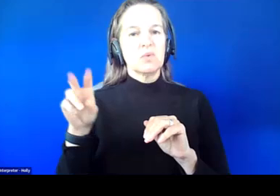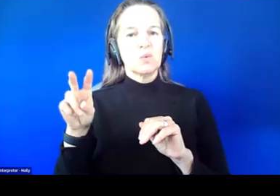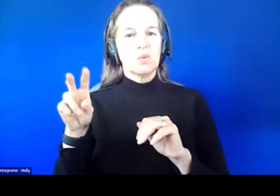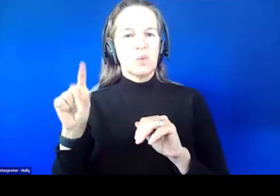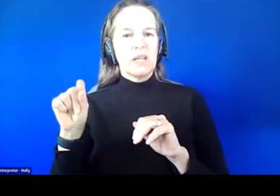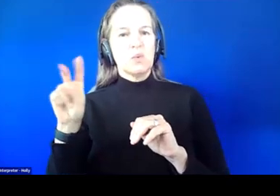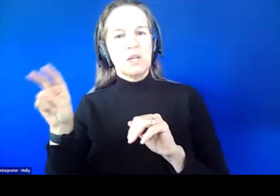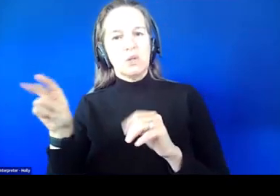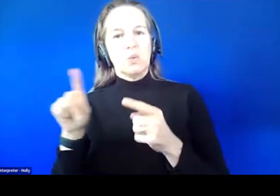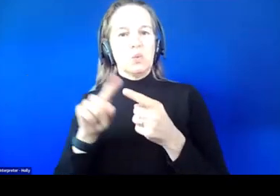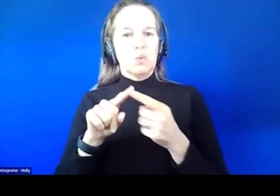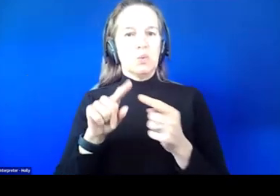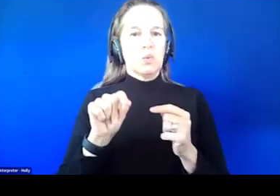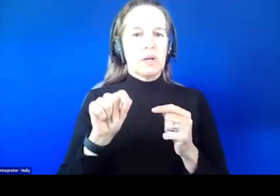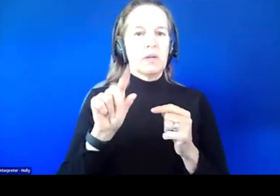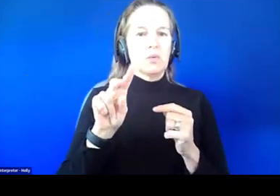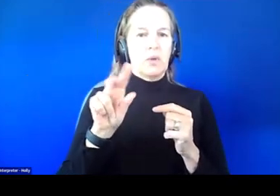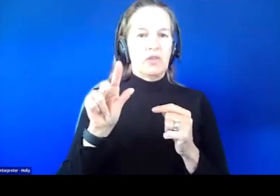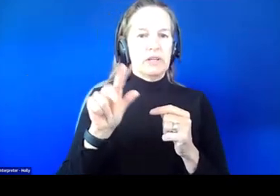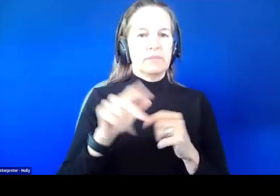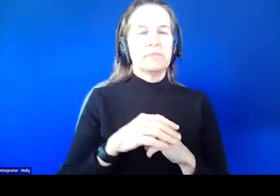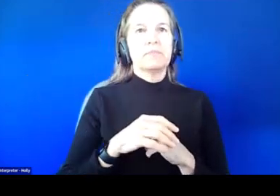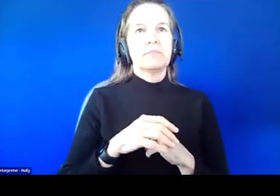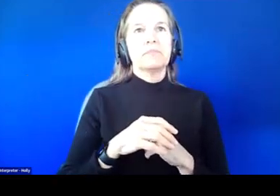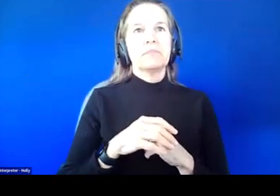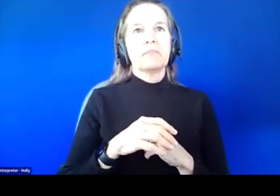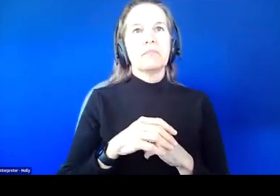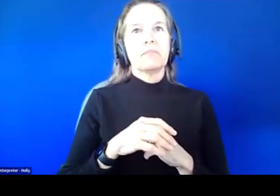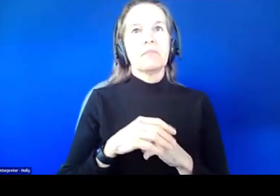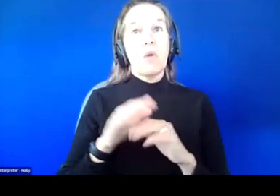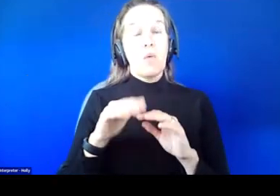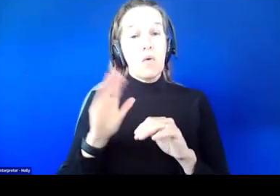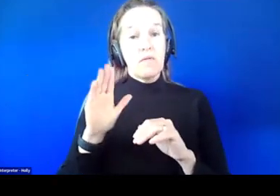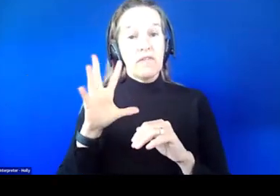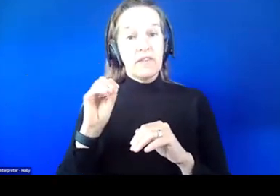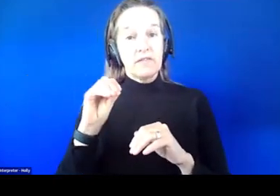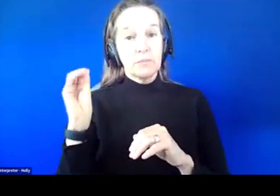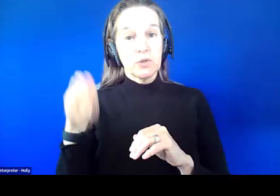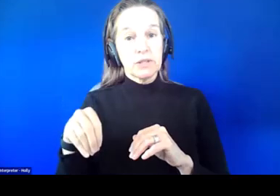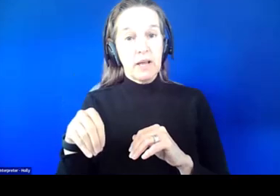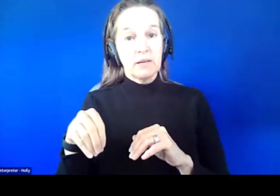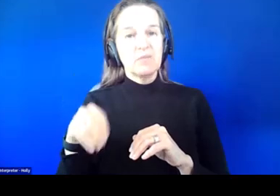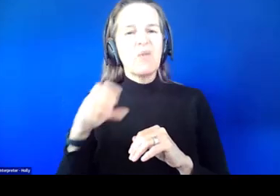More than 50% of those transitions were older adults.